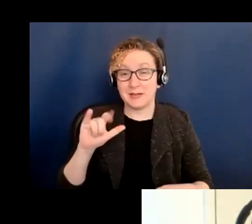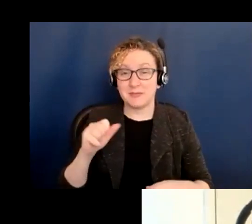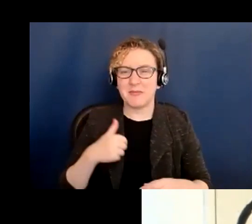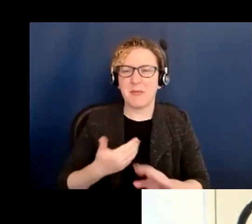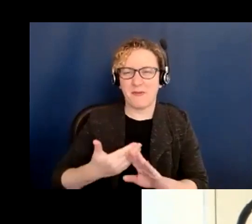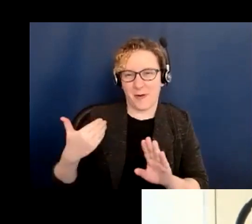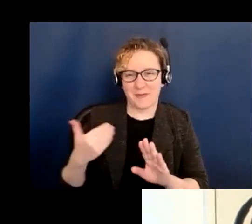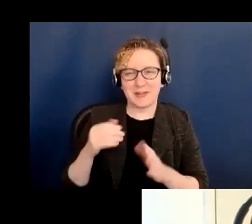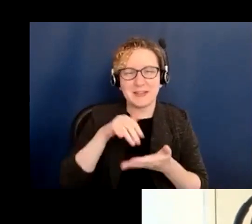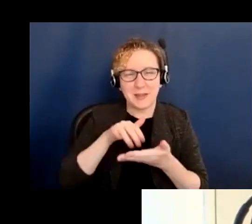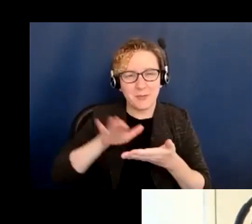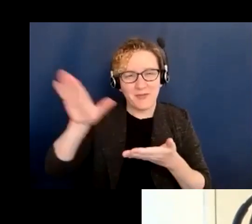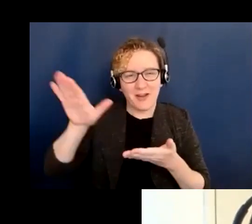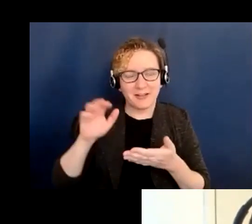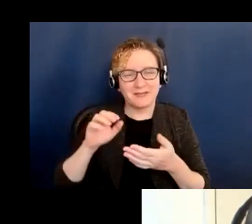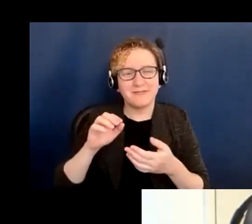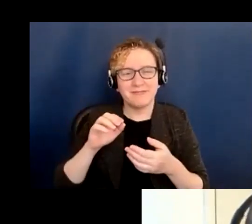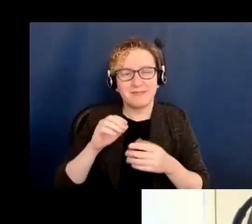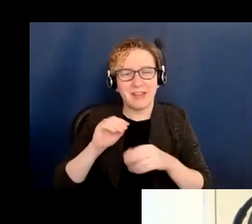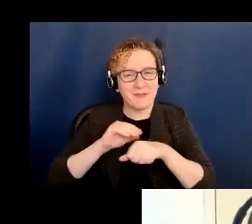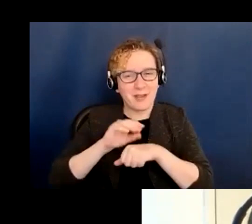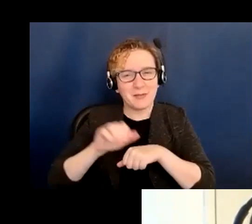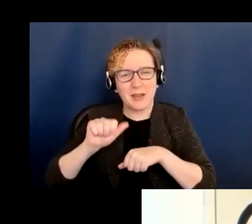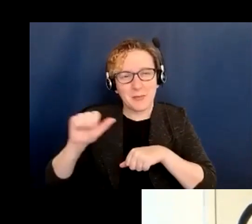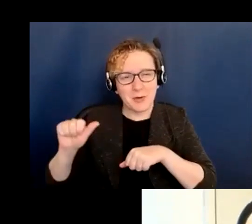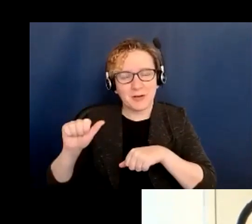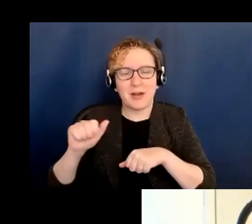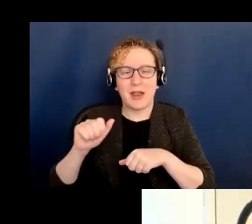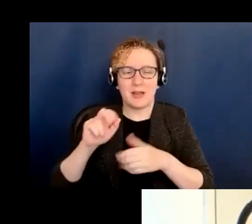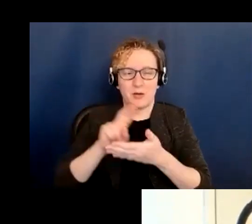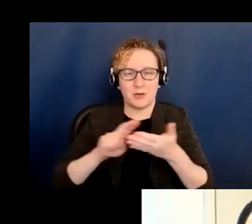of Illinois in Urbana Champaign, where we developed a program called Enabled Abroad,